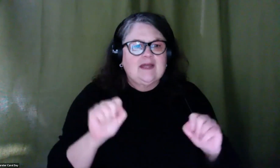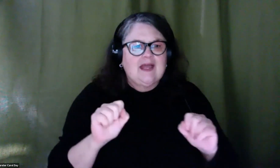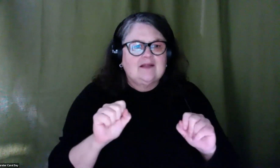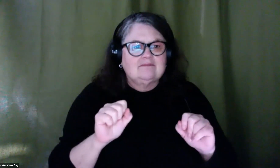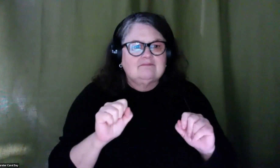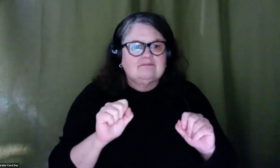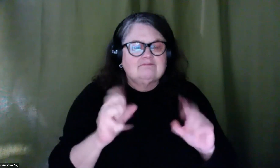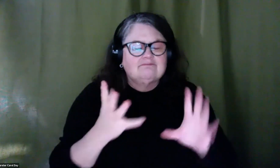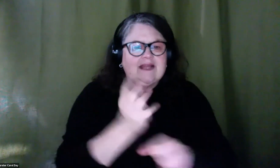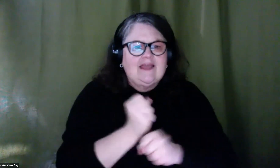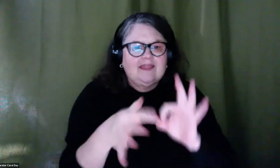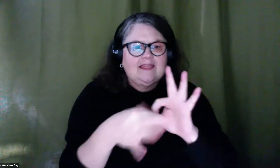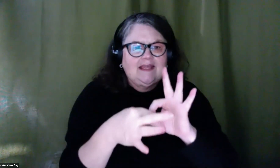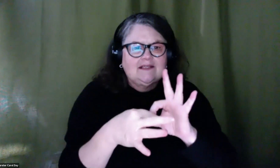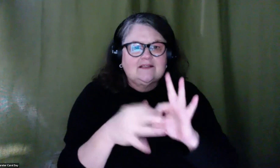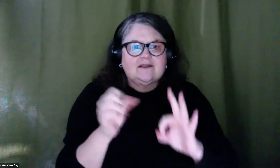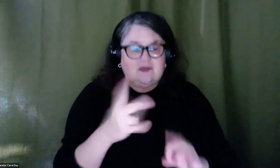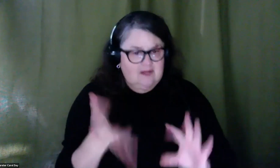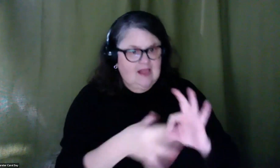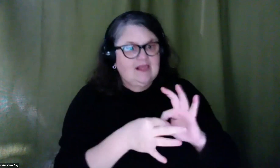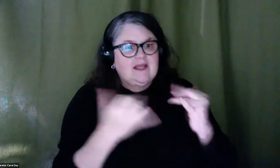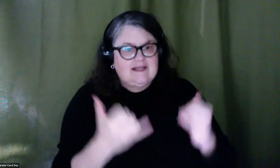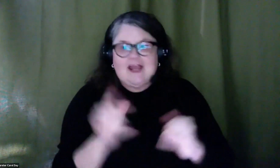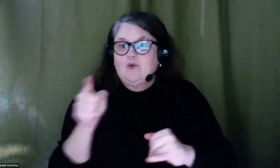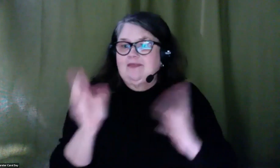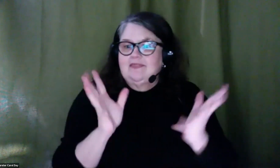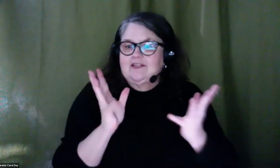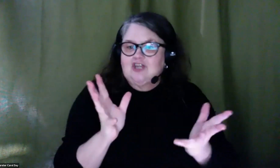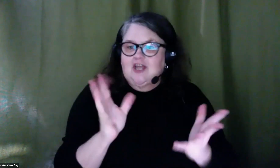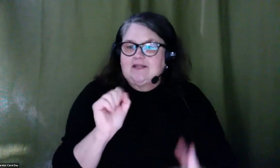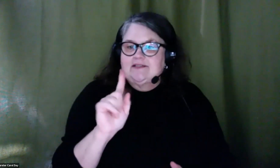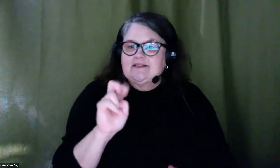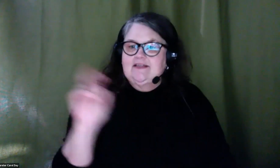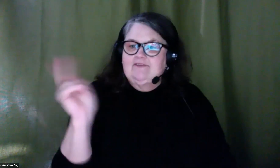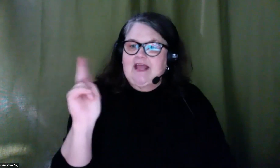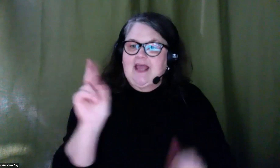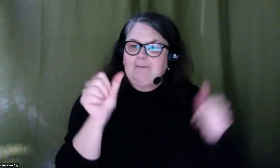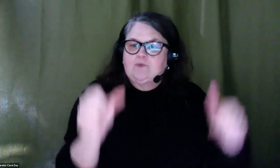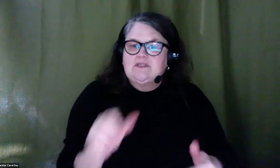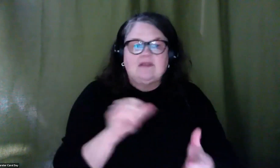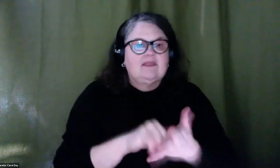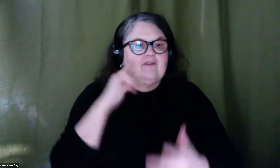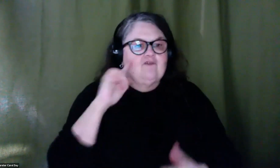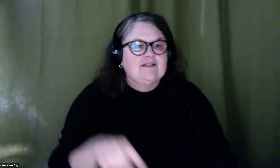» Jessica: I believe that we' re live if someone else can get the link.